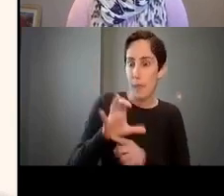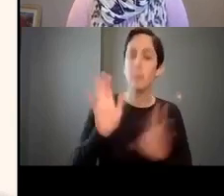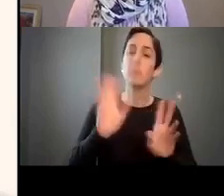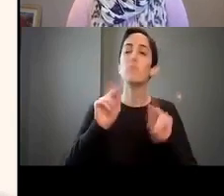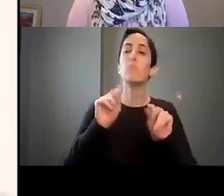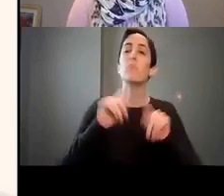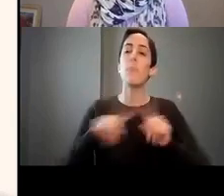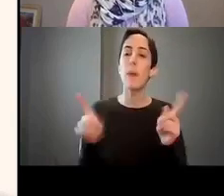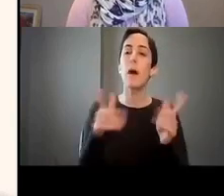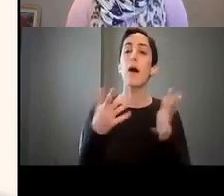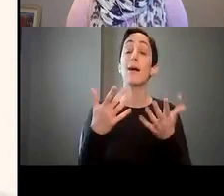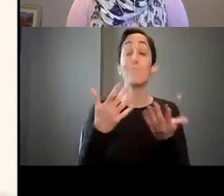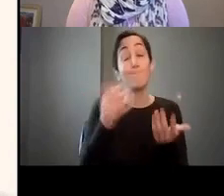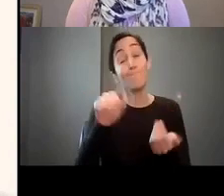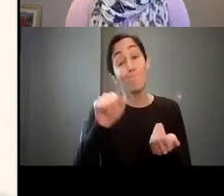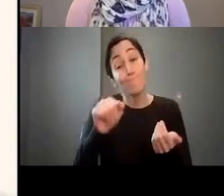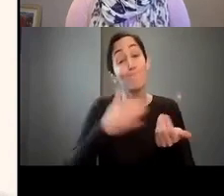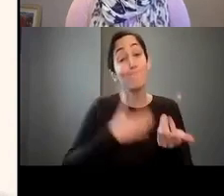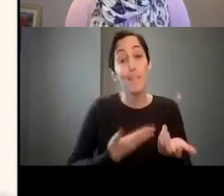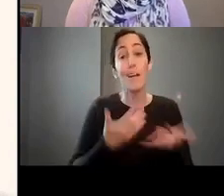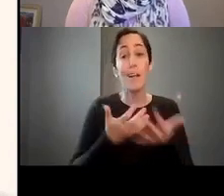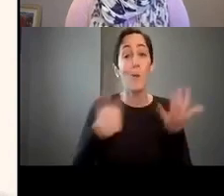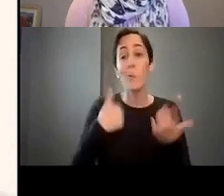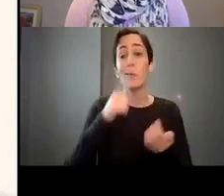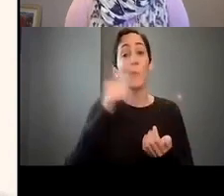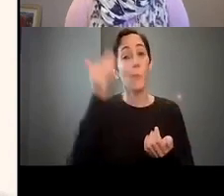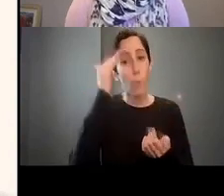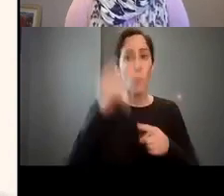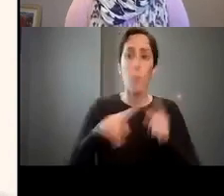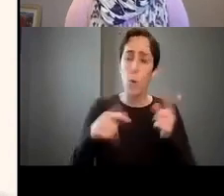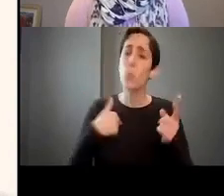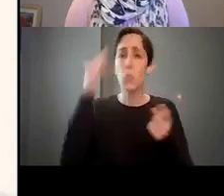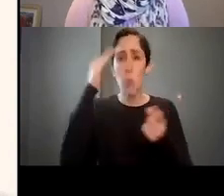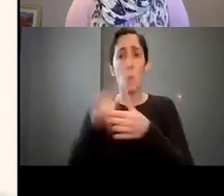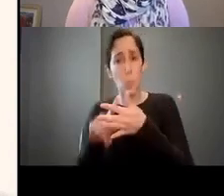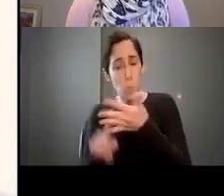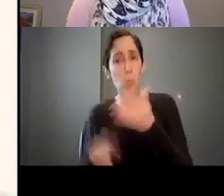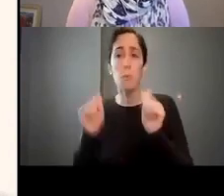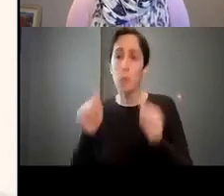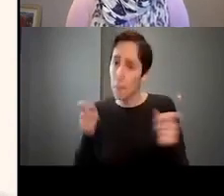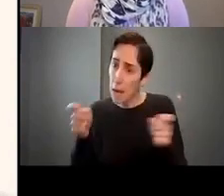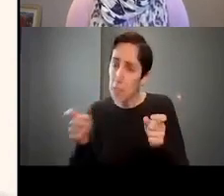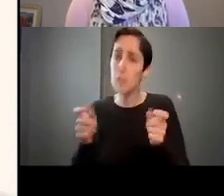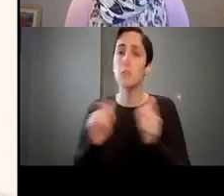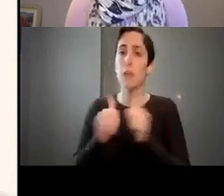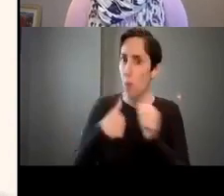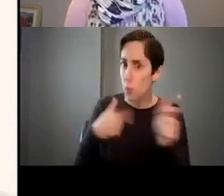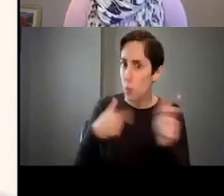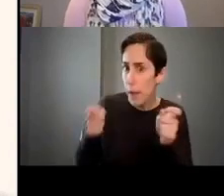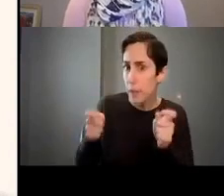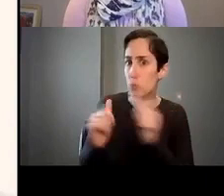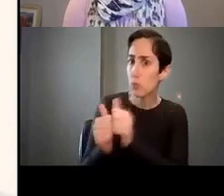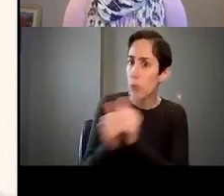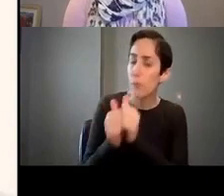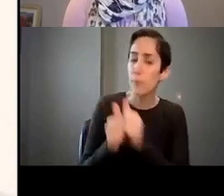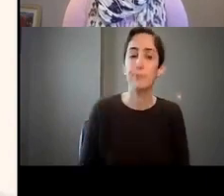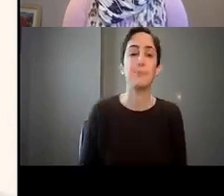family. The last bullet point is to know know and here's how we'll manage it as a your audience and to set reasonable family. The last bullet point is to know expectations. And that's true, not only your audience and to set reasonable